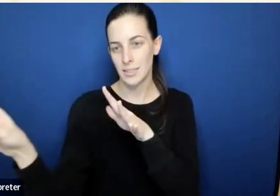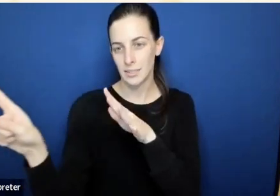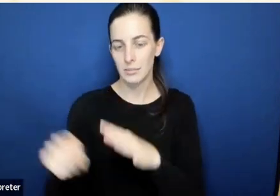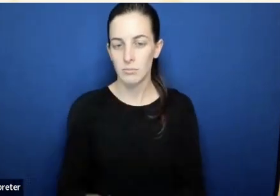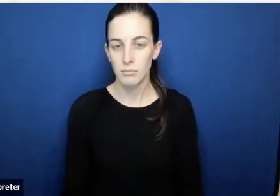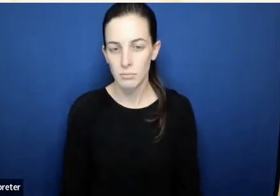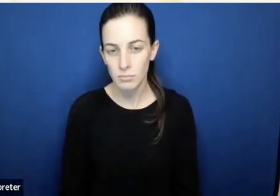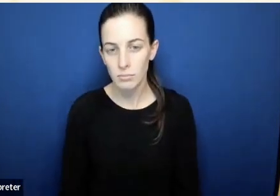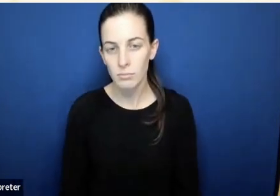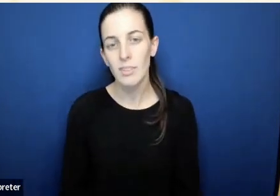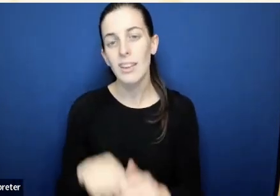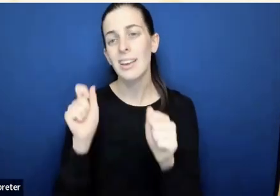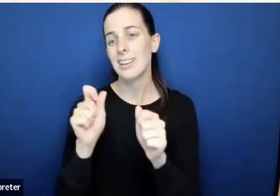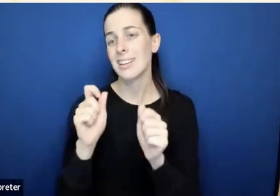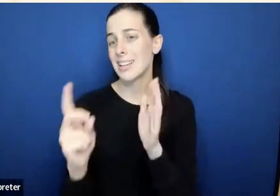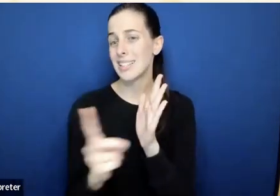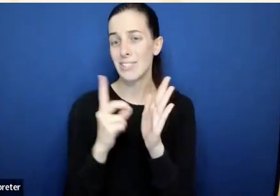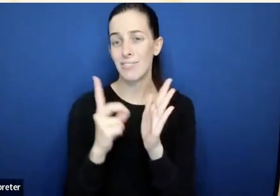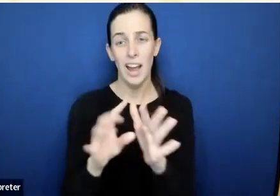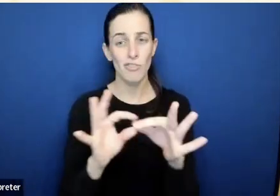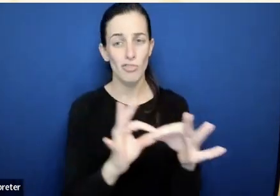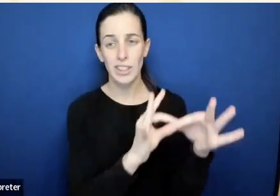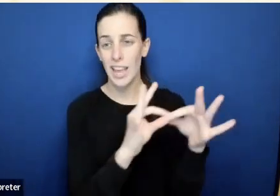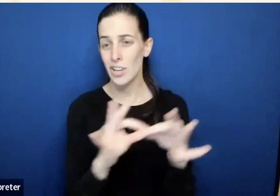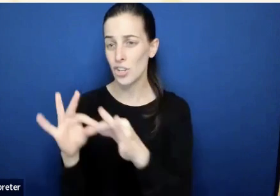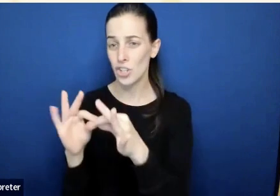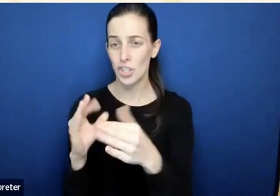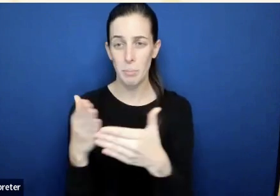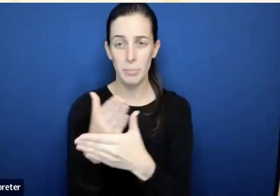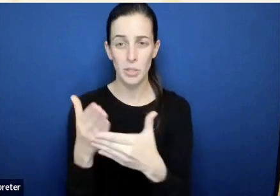They can define relationships among elements with aria-owns, aria-controls, et cetera.